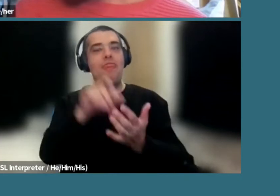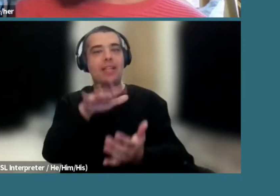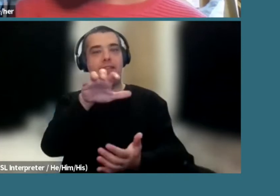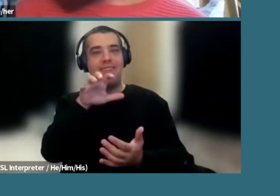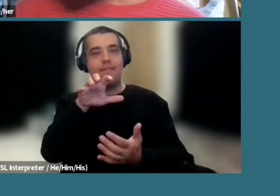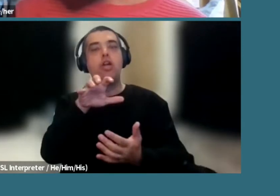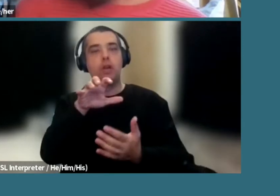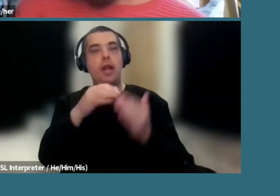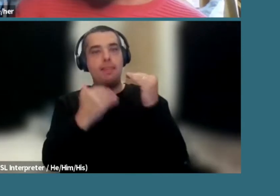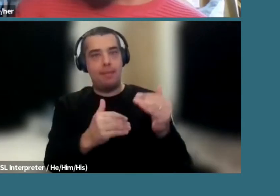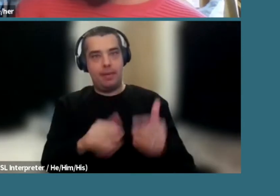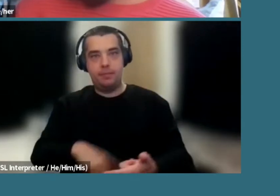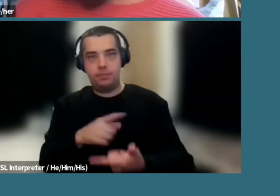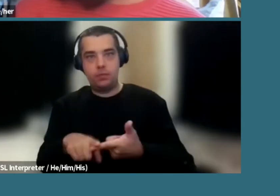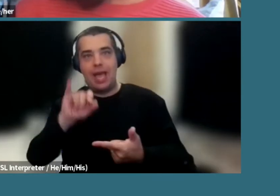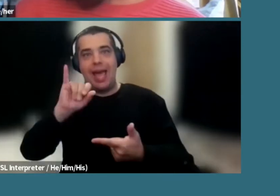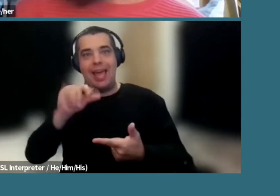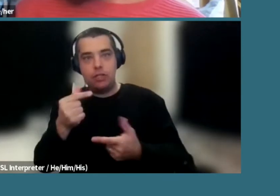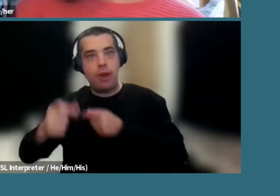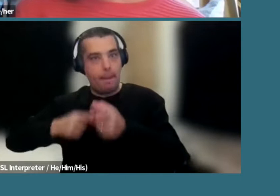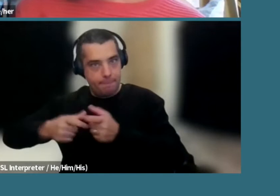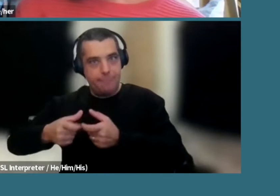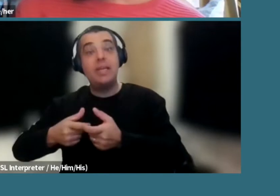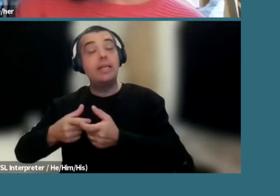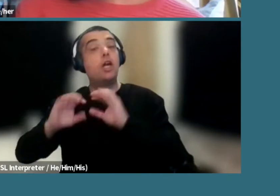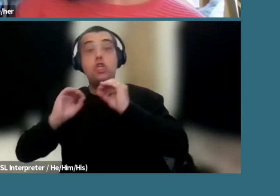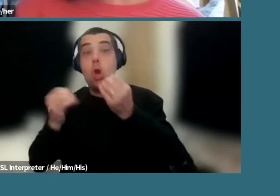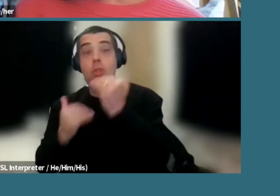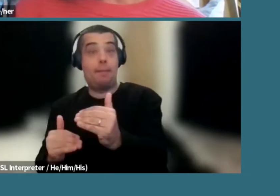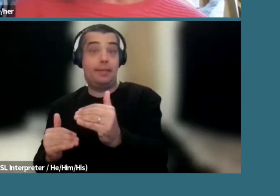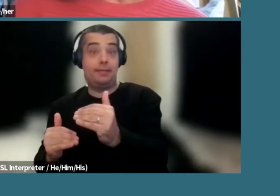Instagram, it almost seems like there's an endless limit. It's pretty vast.